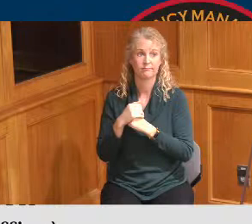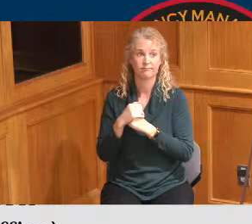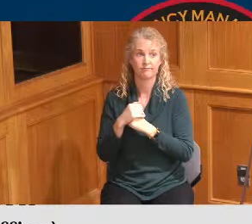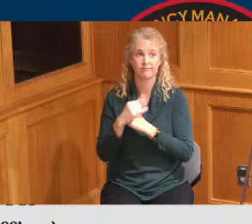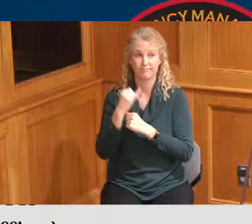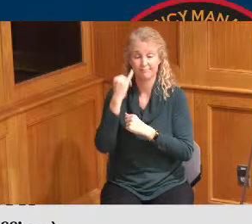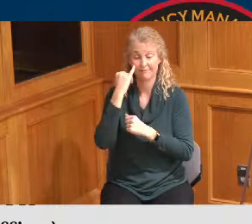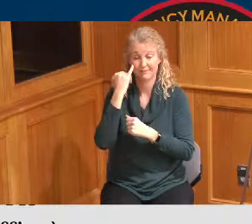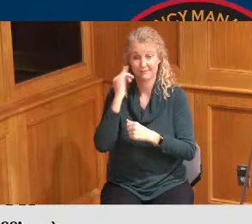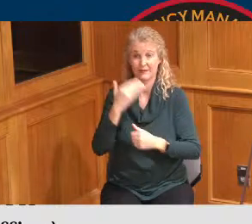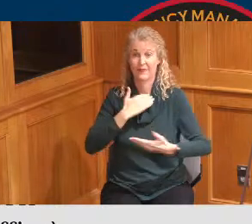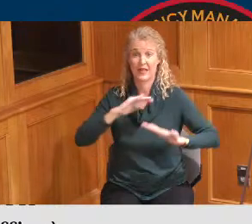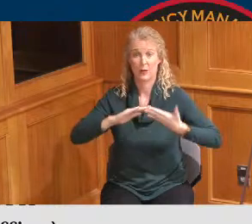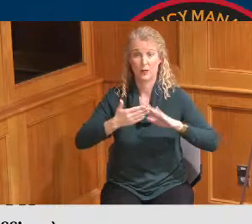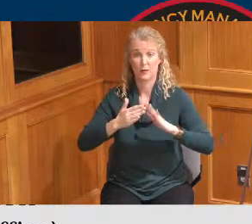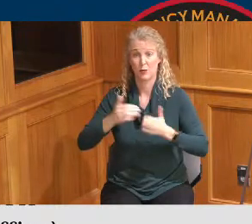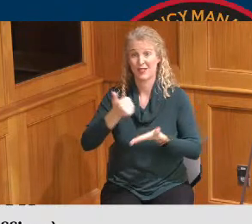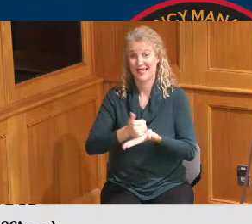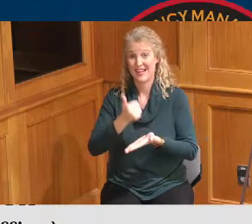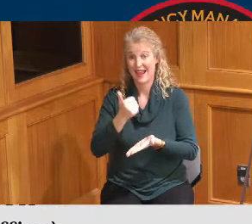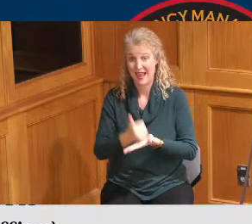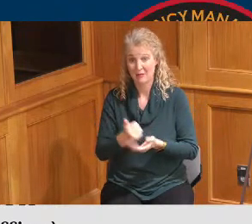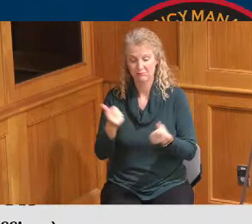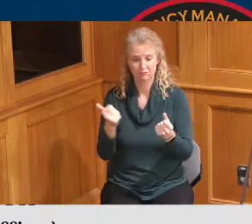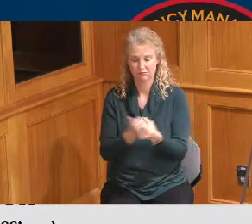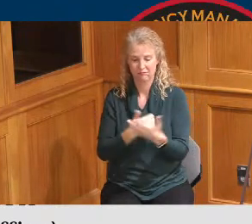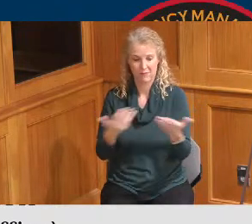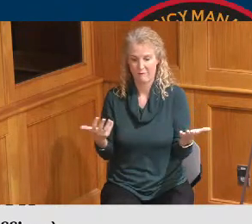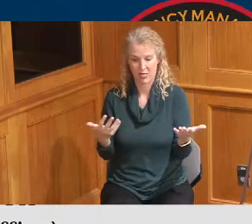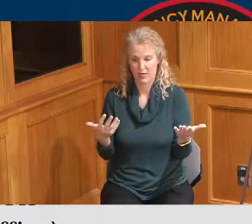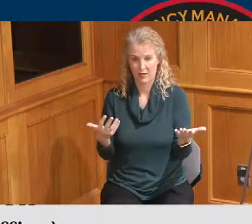our communities or helping the county internally everything ends up on the the the in front of